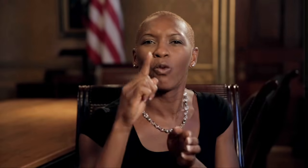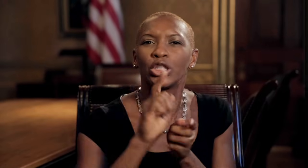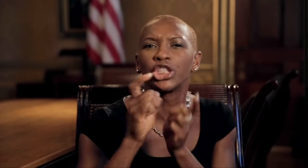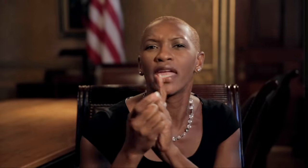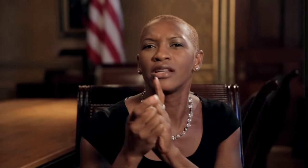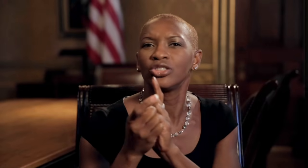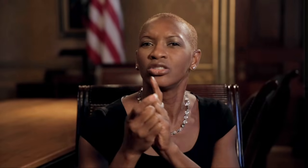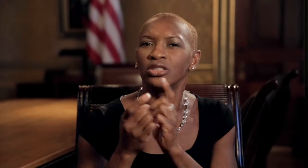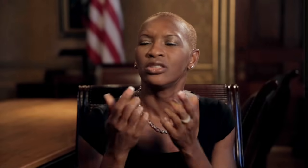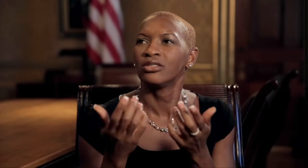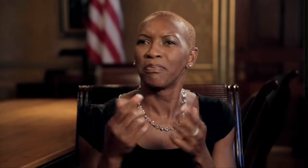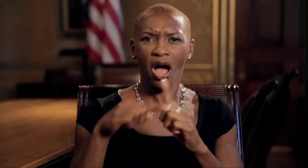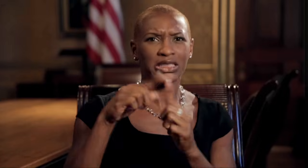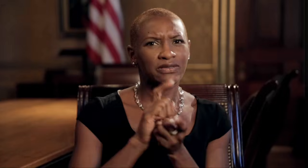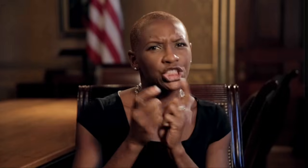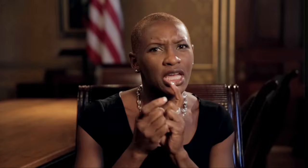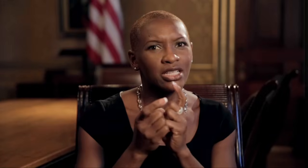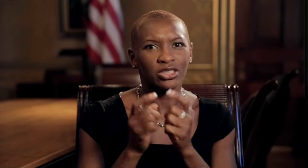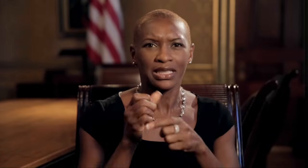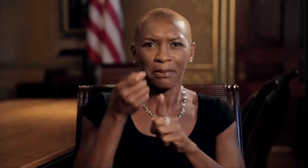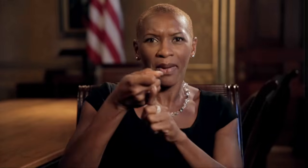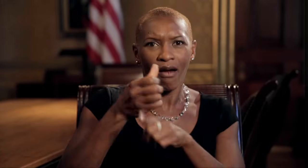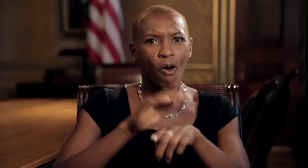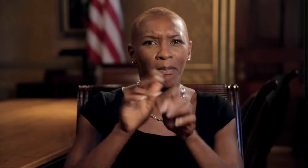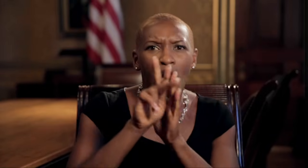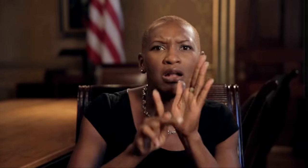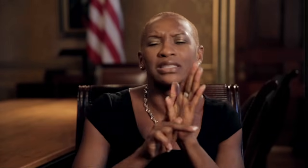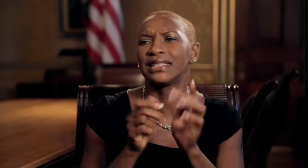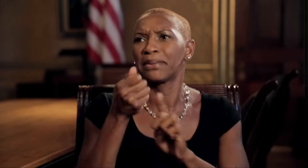It would be an avenue to change, positive change that would impact policy,